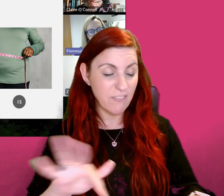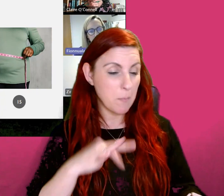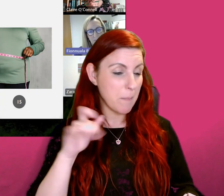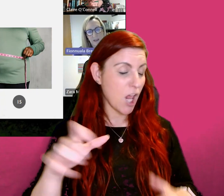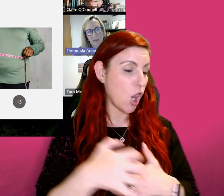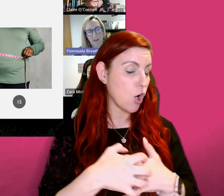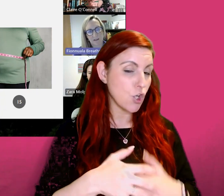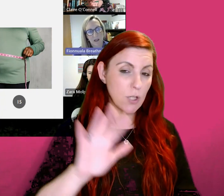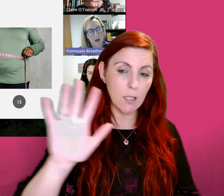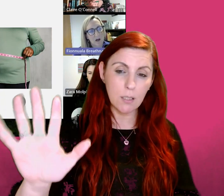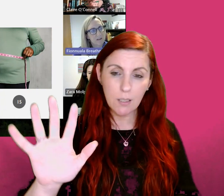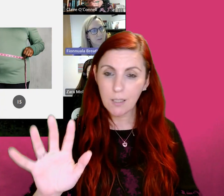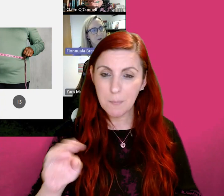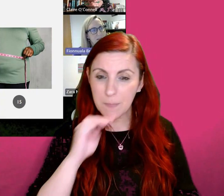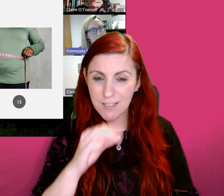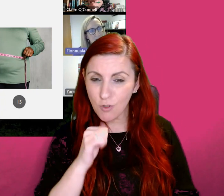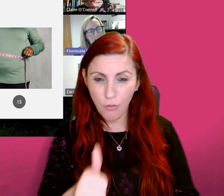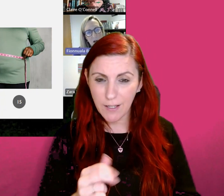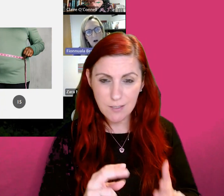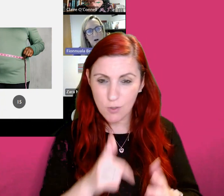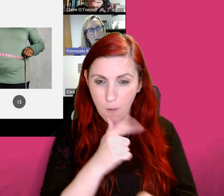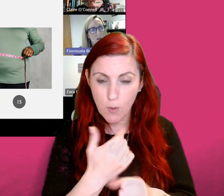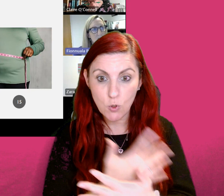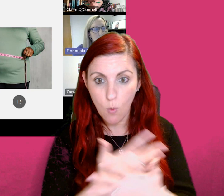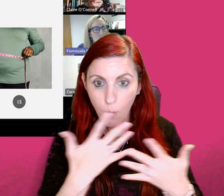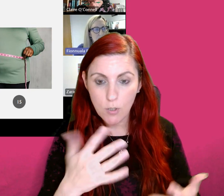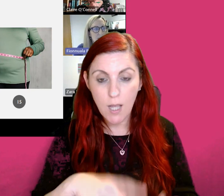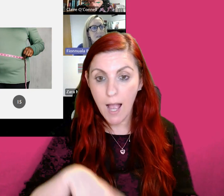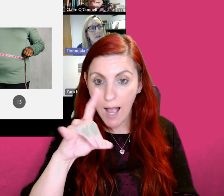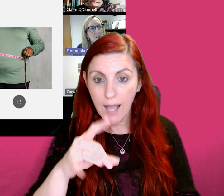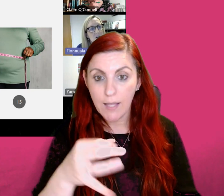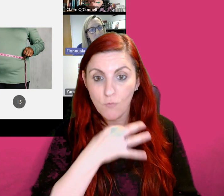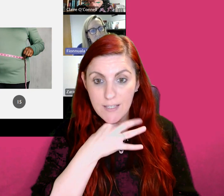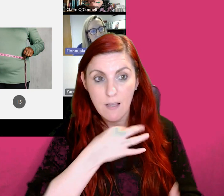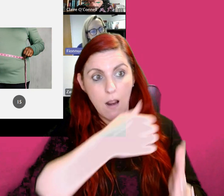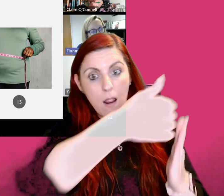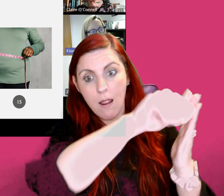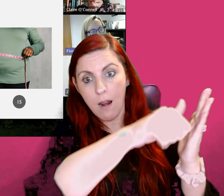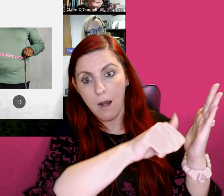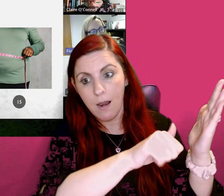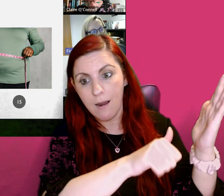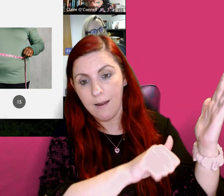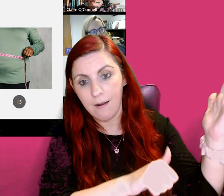little bit meaningless high-risk pregnancy there's a long laundry list of conditions that that are